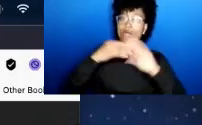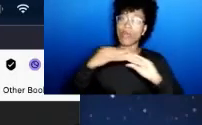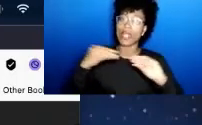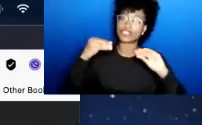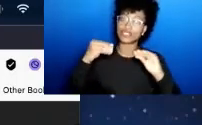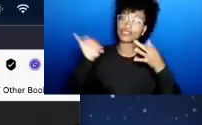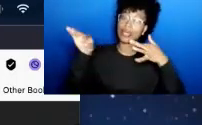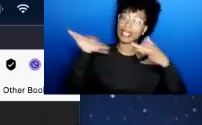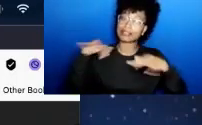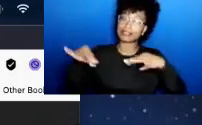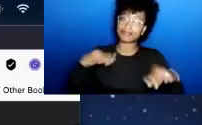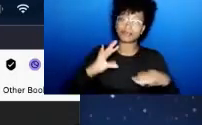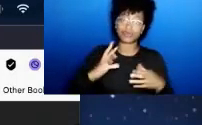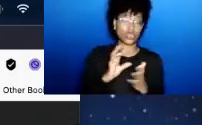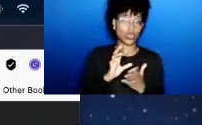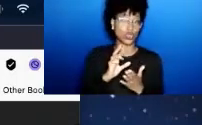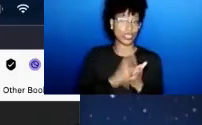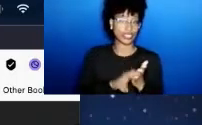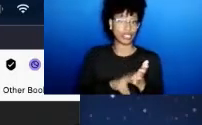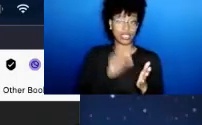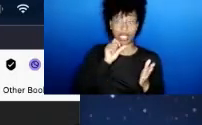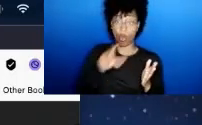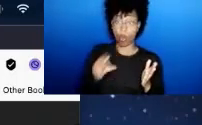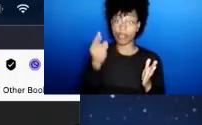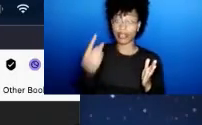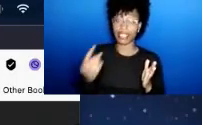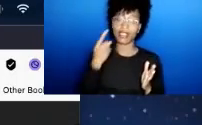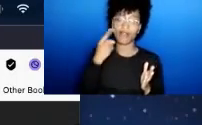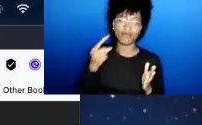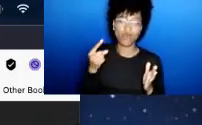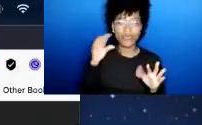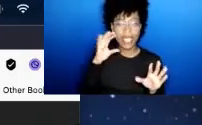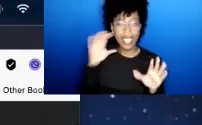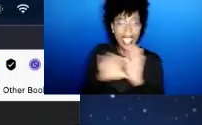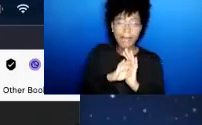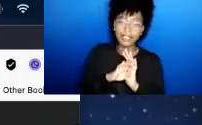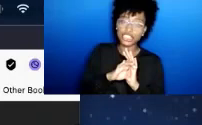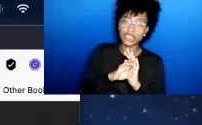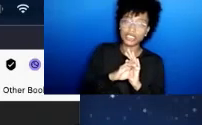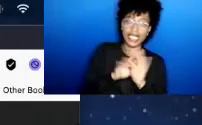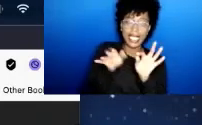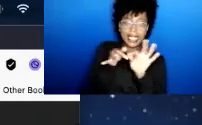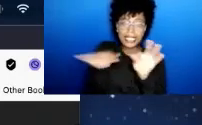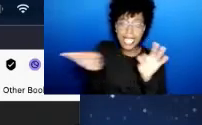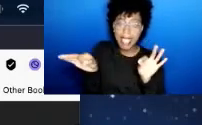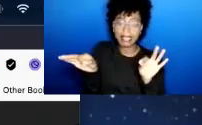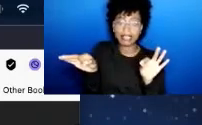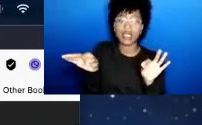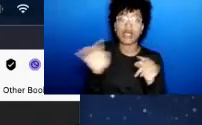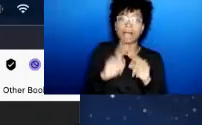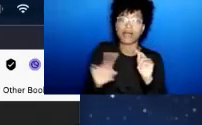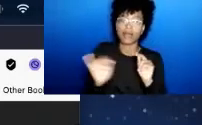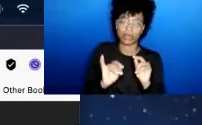research, not only in terms of images and texts, but also to use audio files. I will